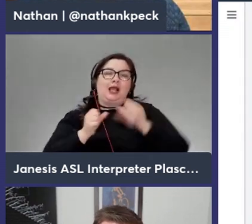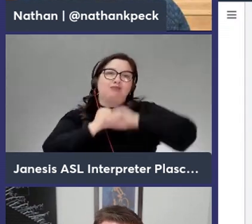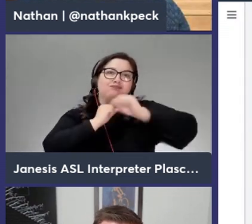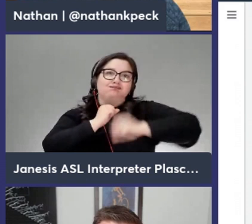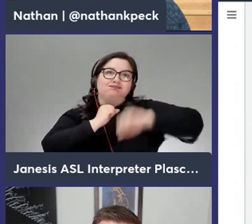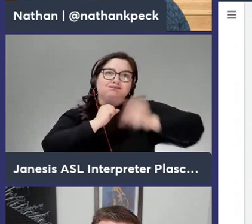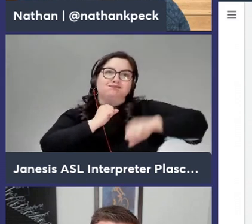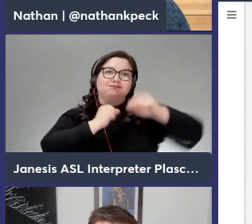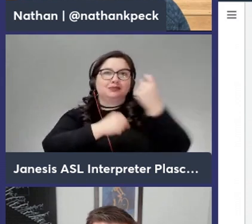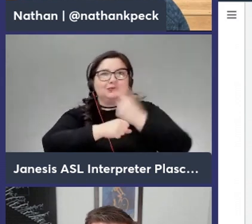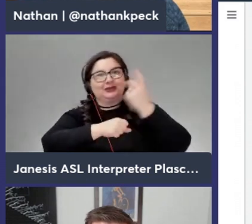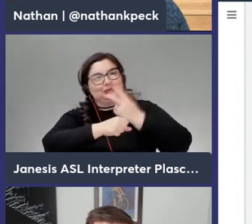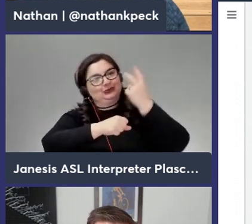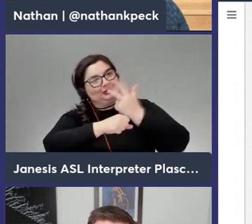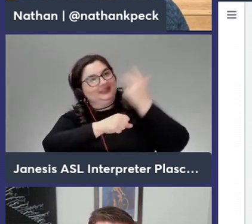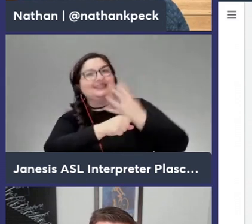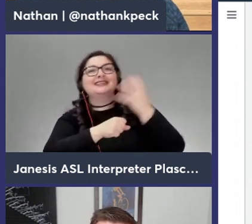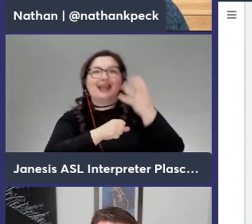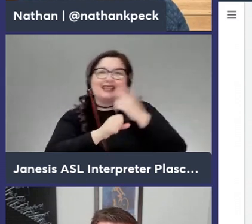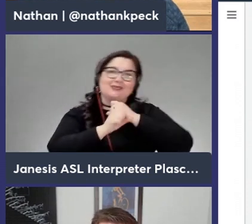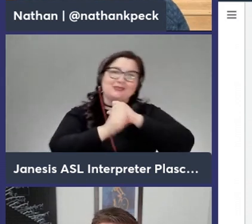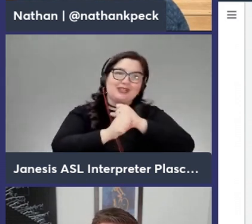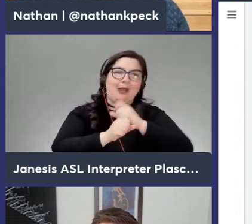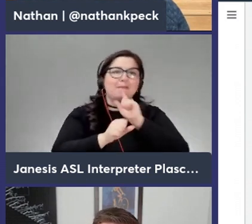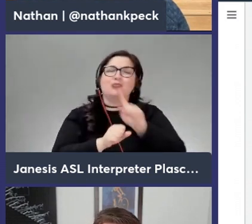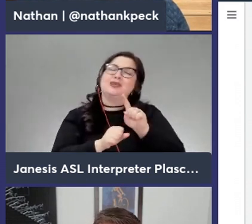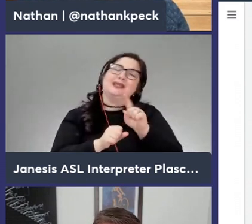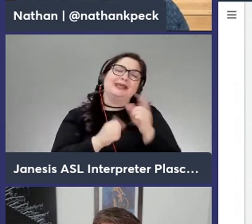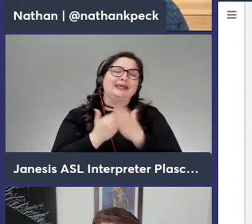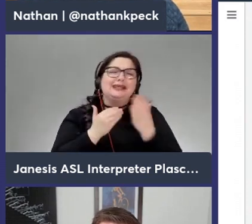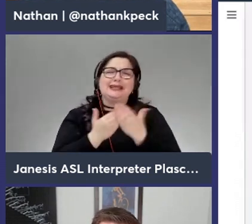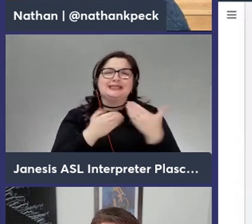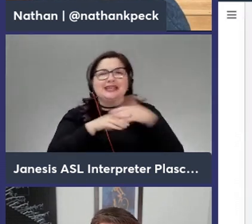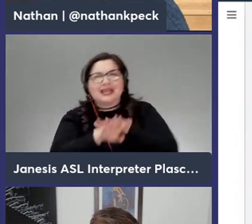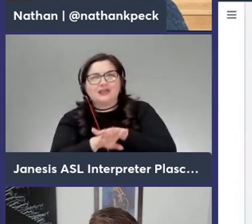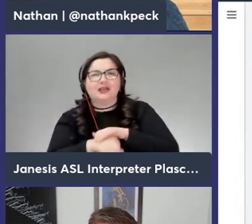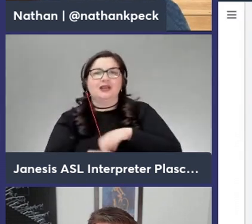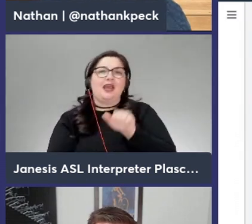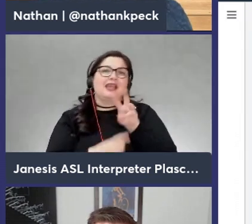about security, but, you know, there's really easy integration with AWS WAF, WAF bot control,